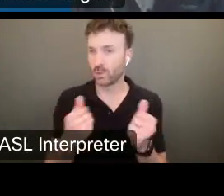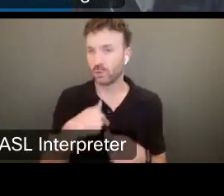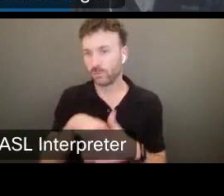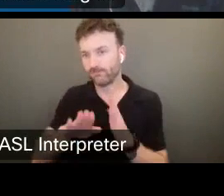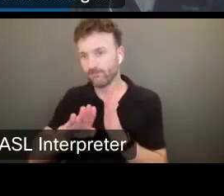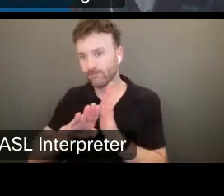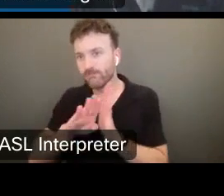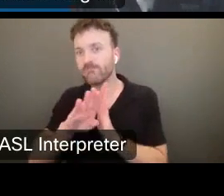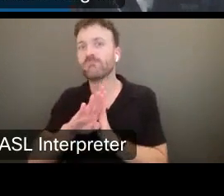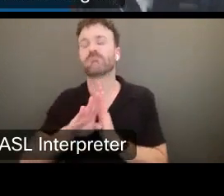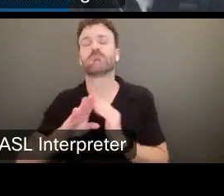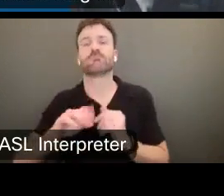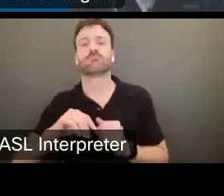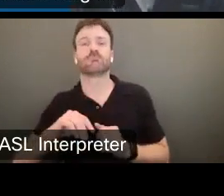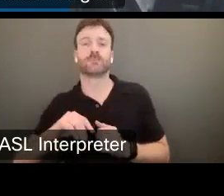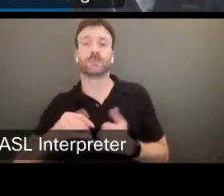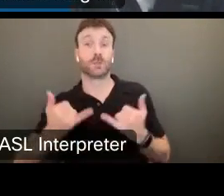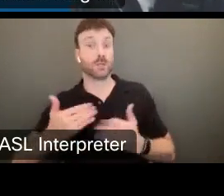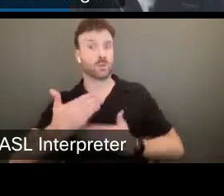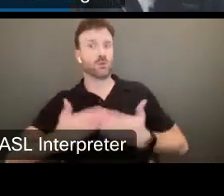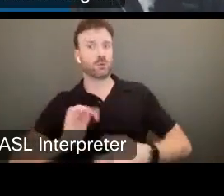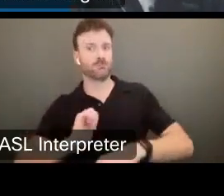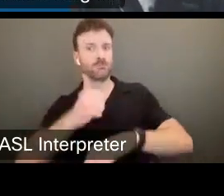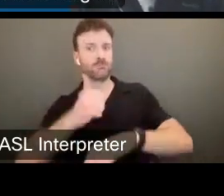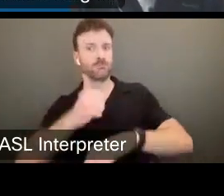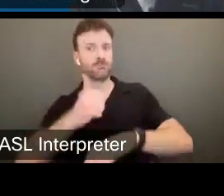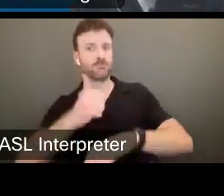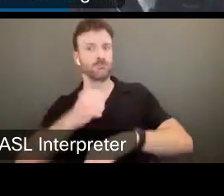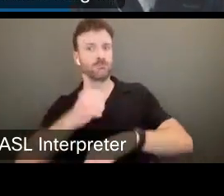of implementing now is QR codes.